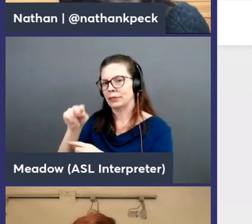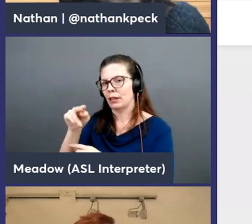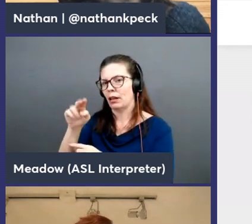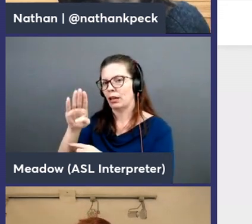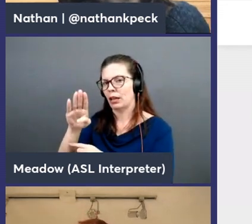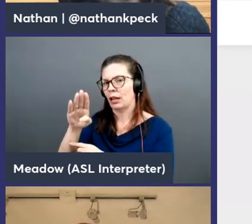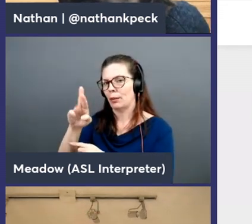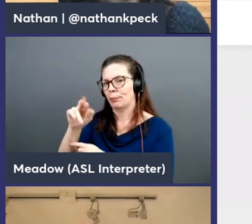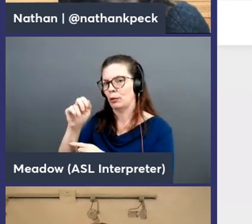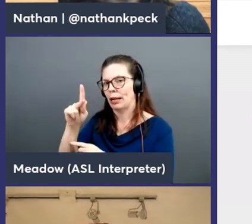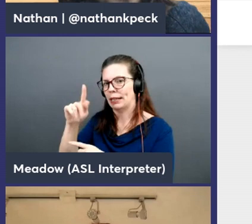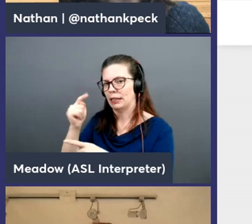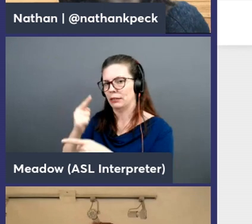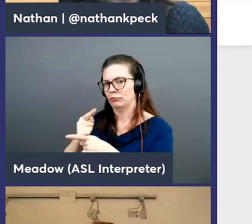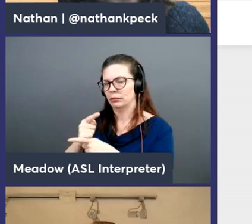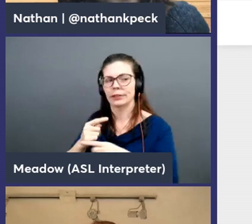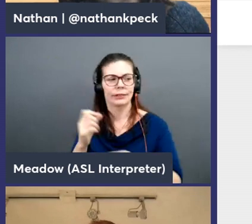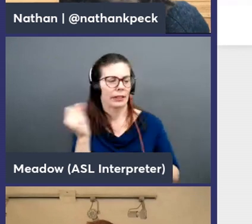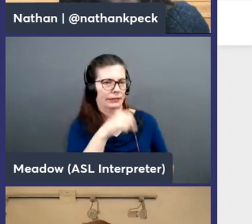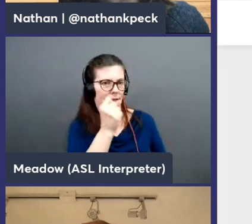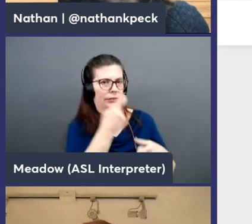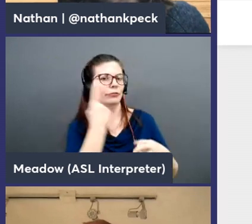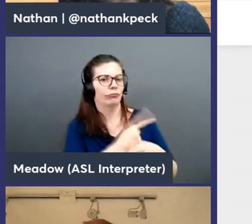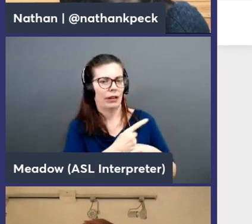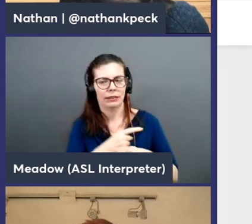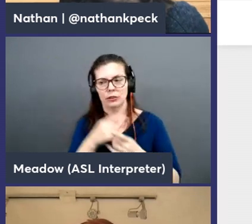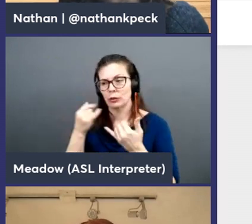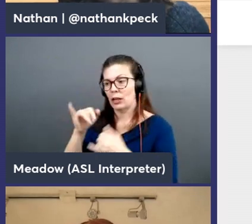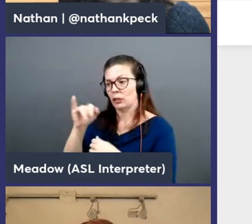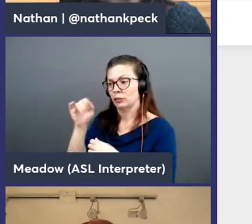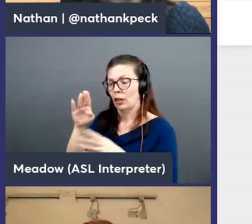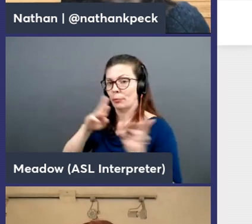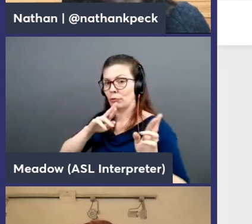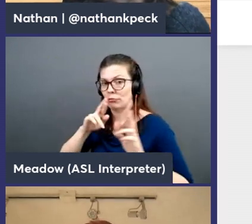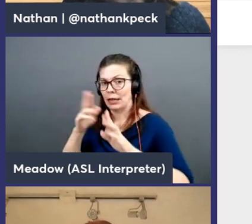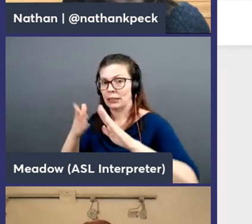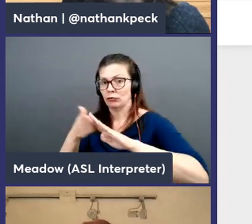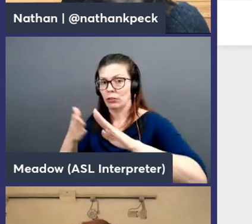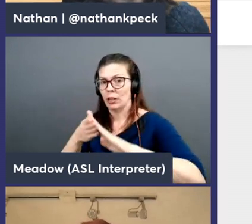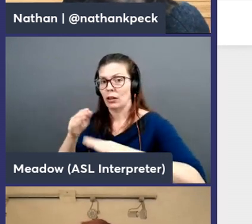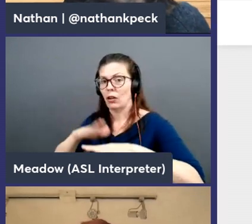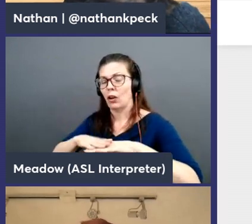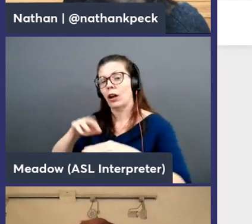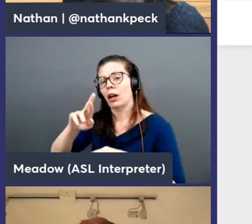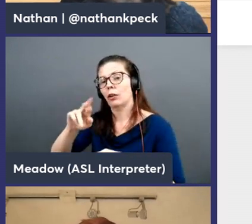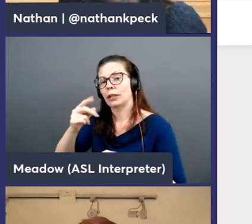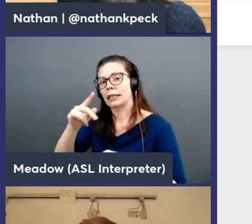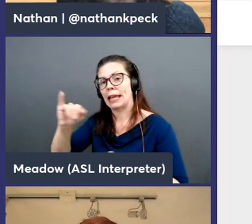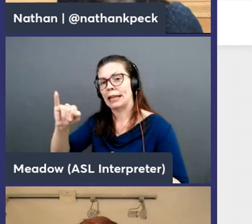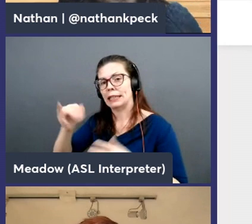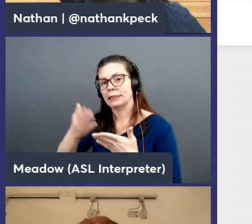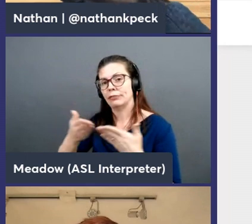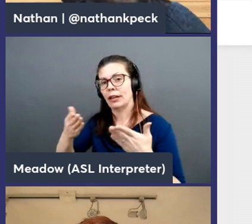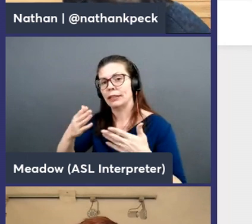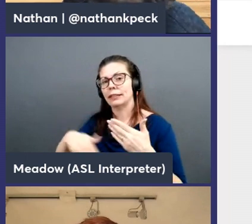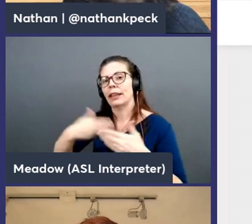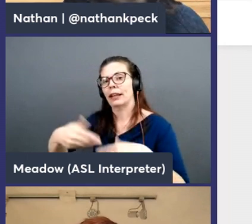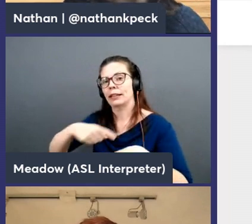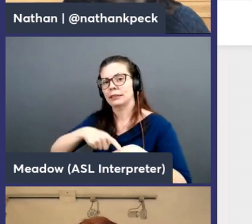Yes, exactly. - So the job is now queued up to run on this Rigetti device, the next time the device comes out of its availability window,